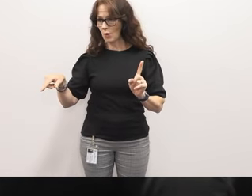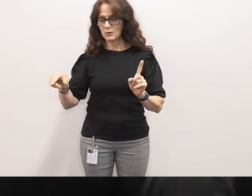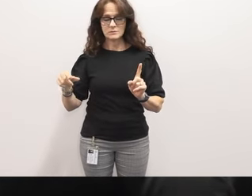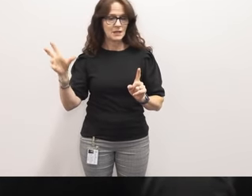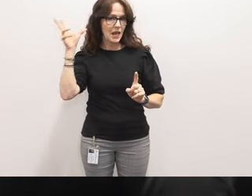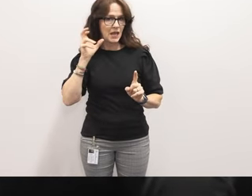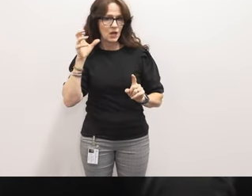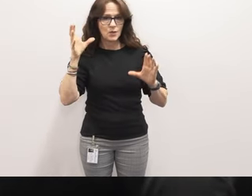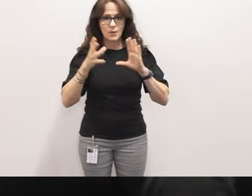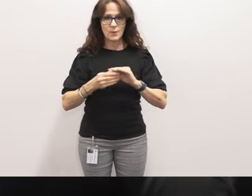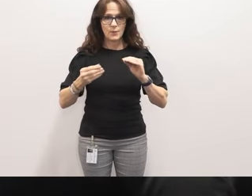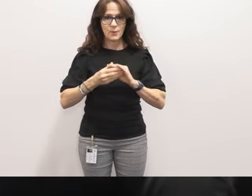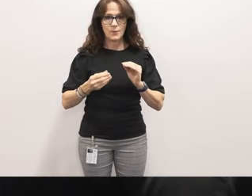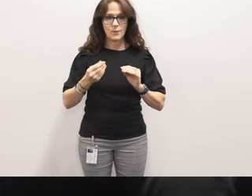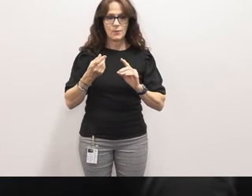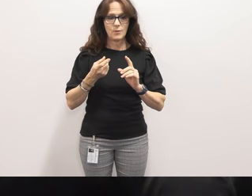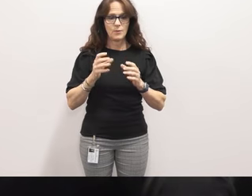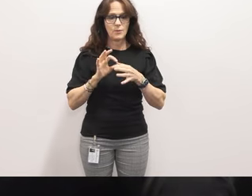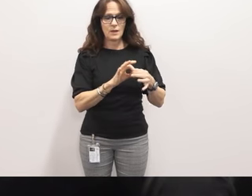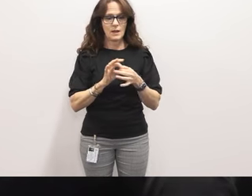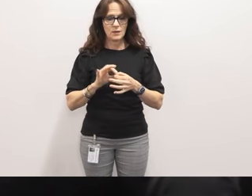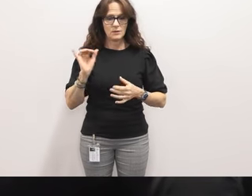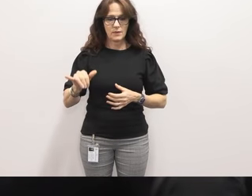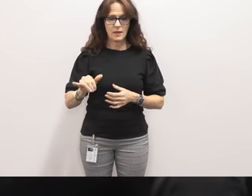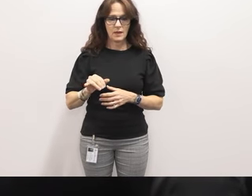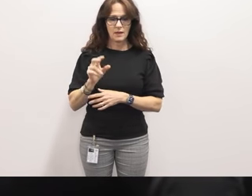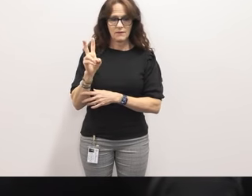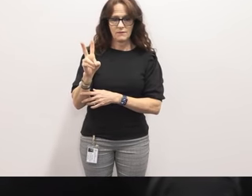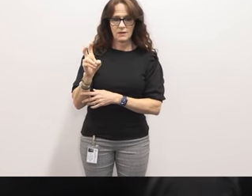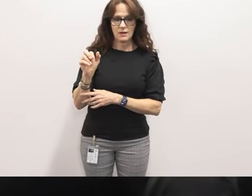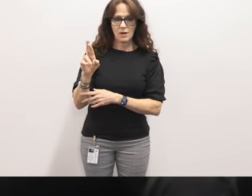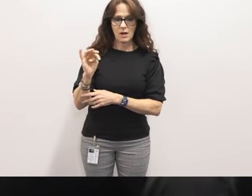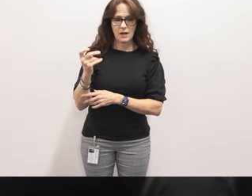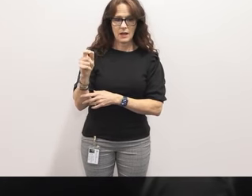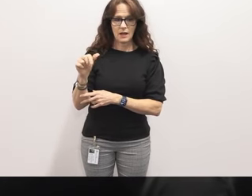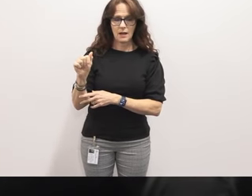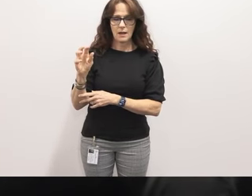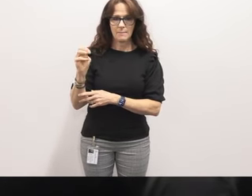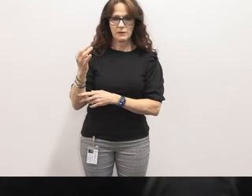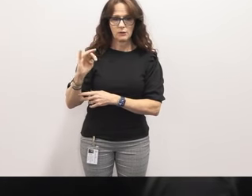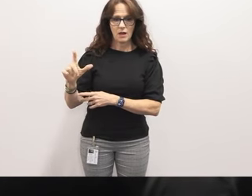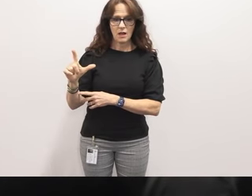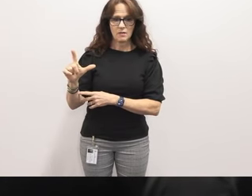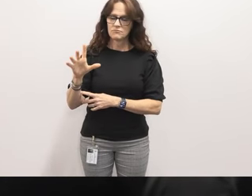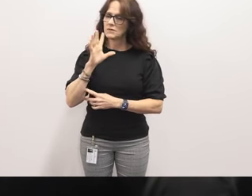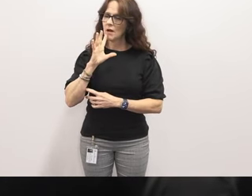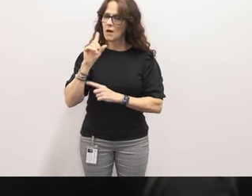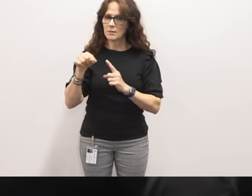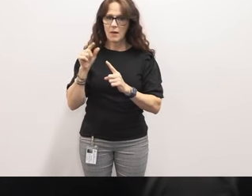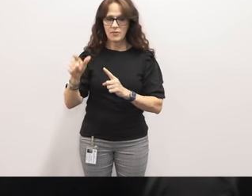that goes with that. And you'll hear Veronica Madrigal talk more about that. Today's also an opportunity for you to practice